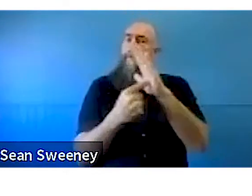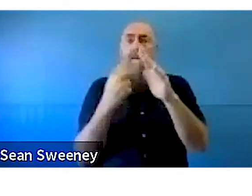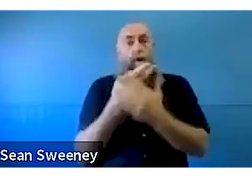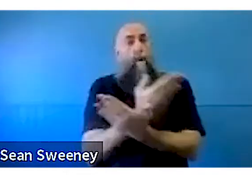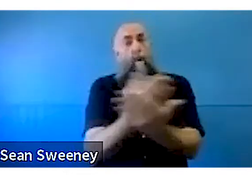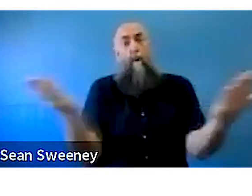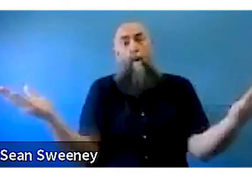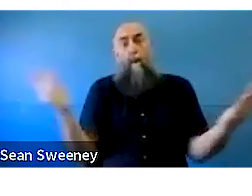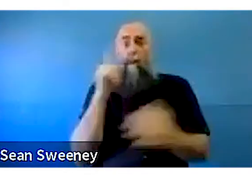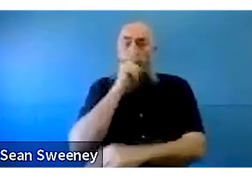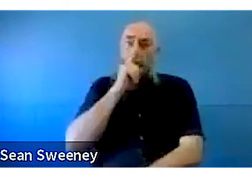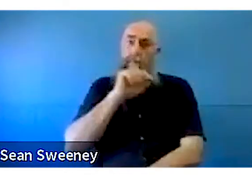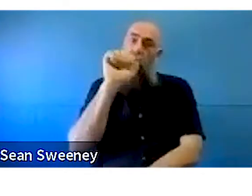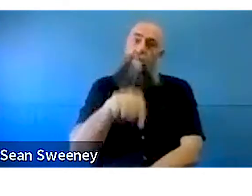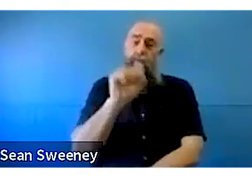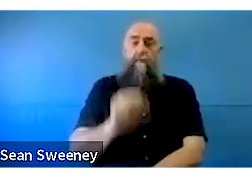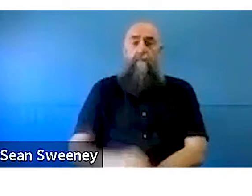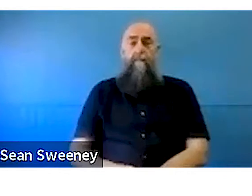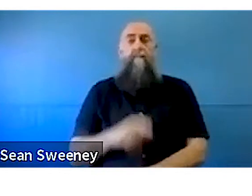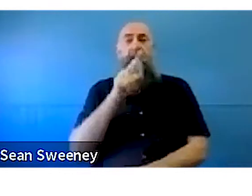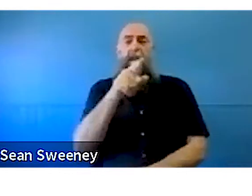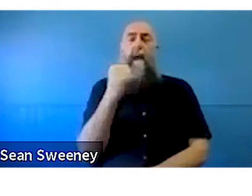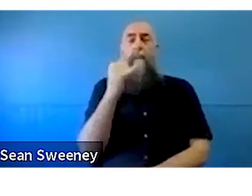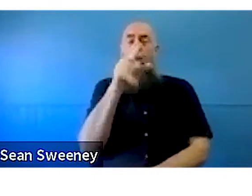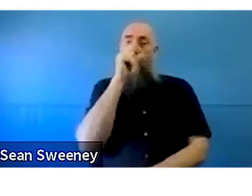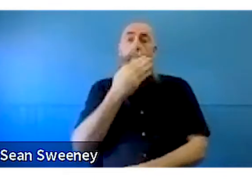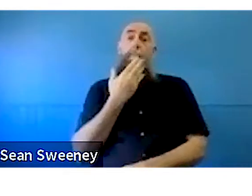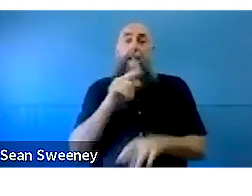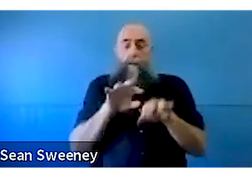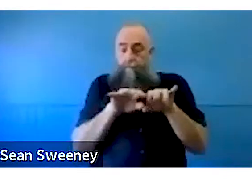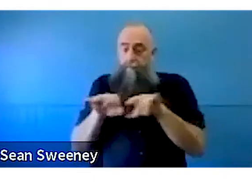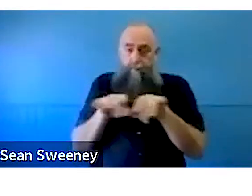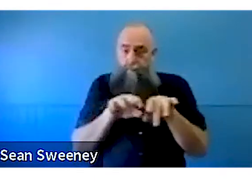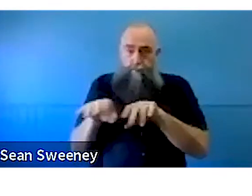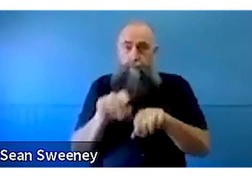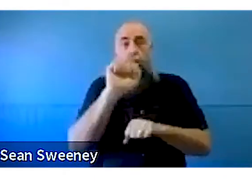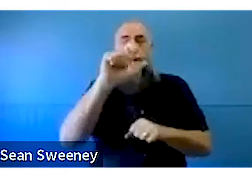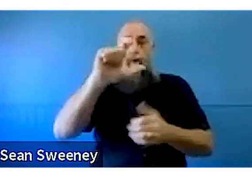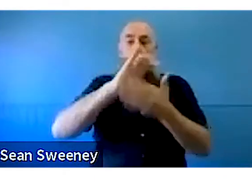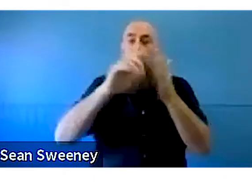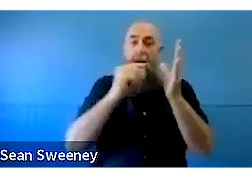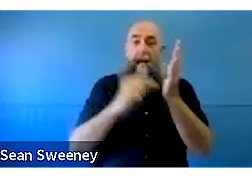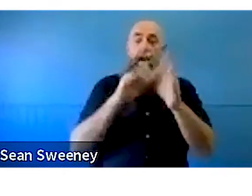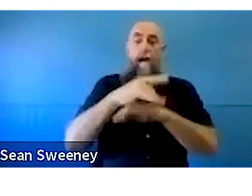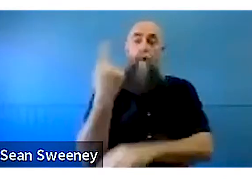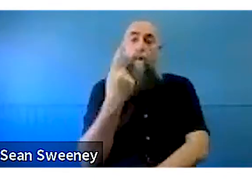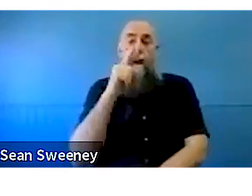So, in the chat, if you could put your people are, and what country,